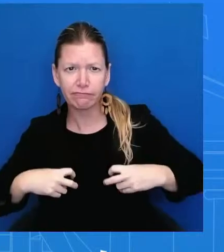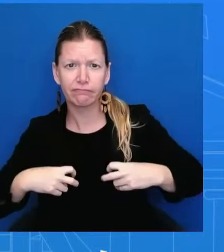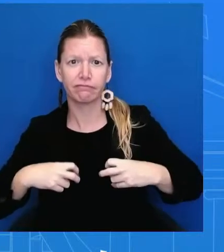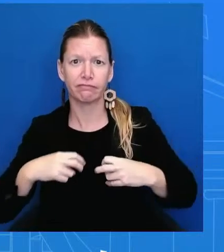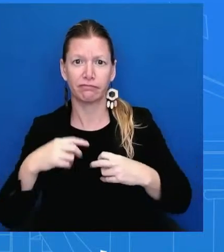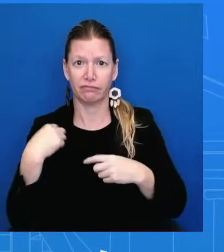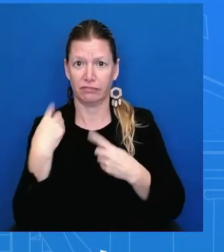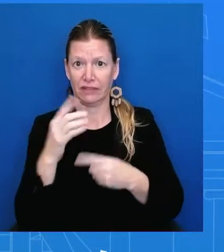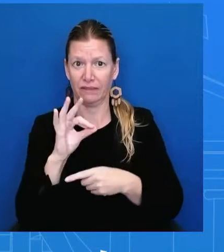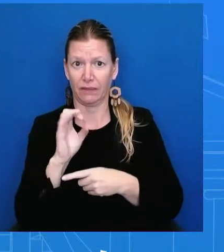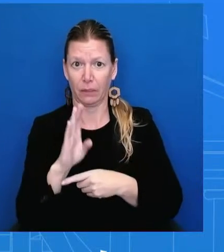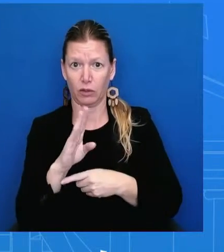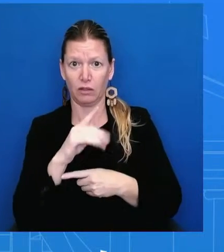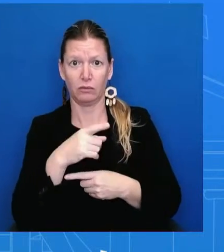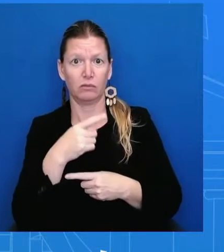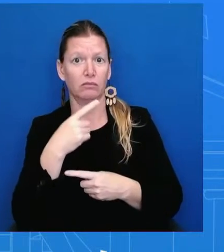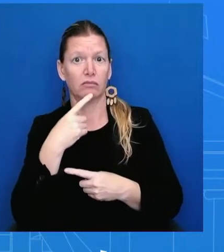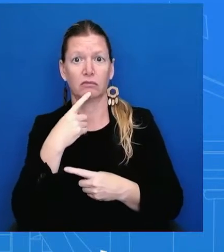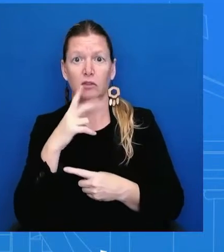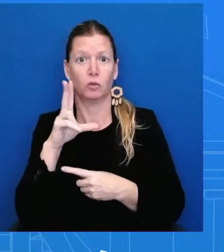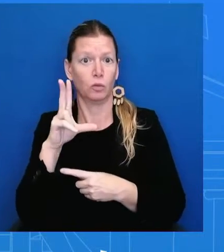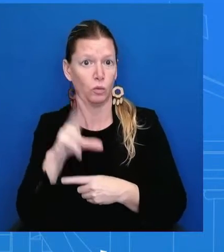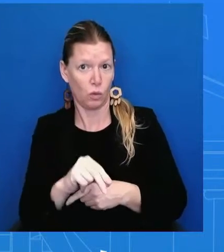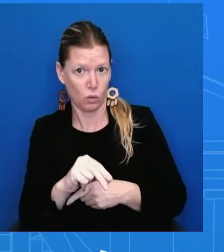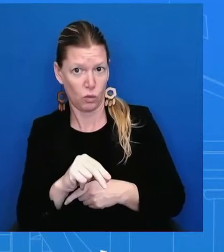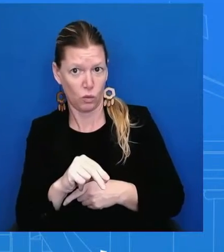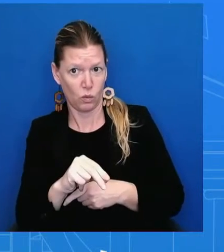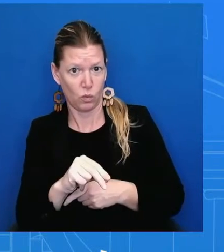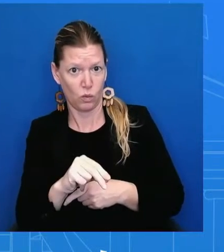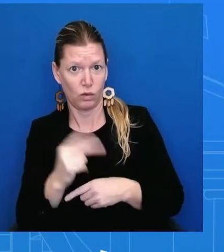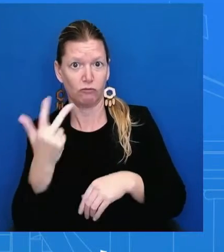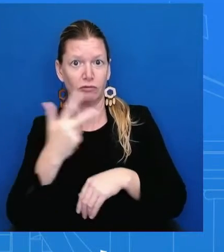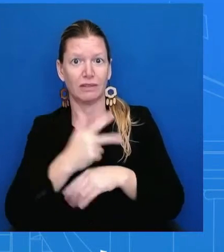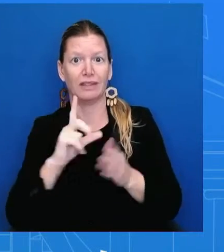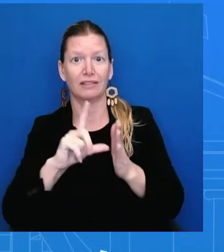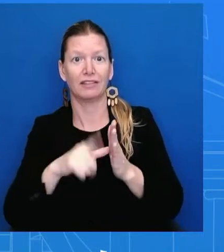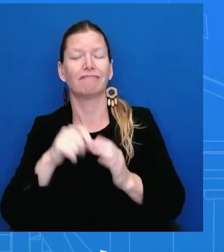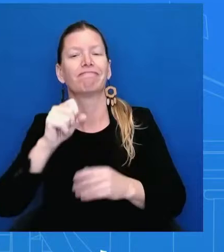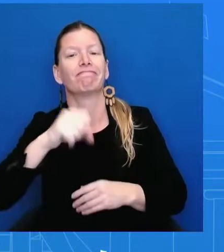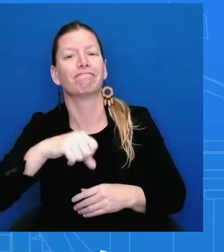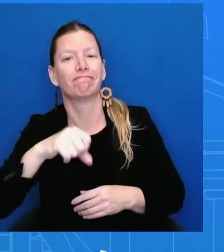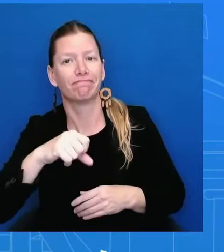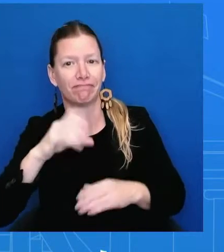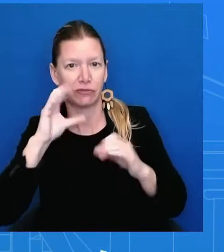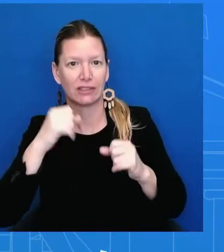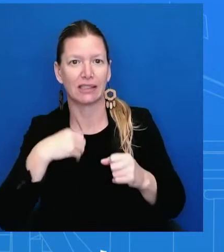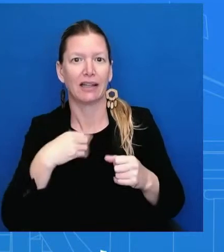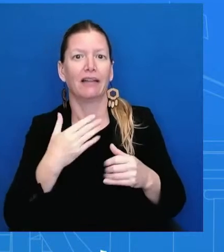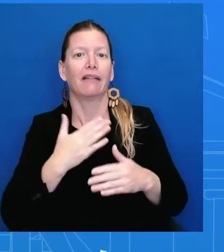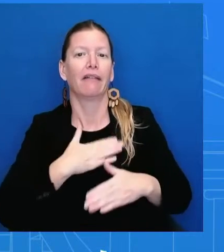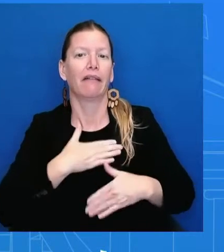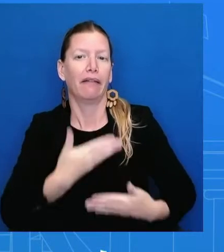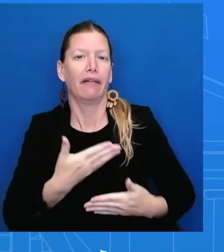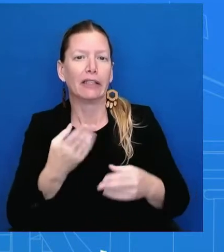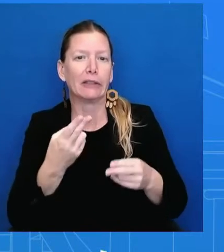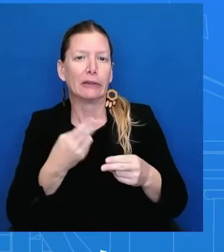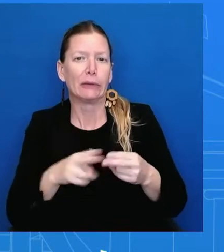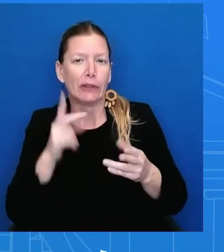The Press: Three days later, you admitted that the president had a, quote, "short check-in" with the medical team -- Ms. Jean-Pierre: Yeah. The Press: -- thereafter. I mean, those are -- those are two very different answers. Ms. Jean-Pierre: No, no, no, no, no, no.